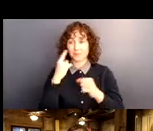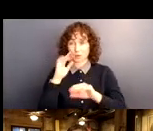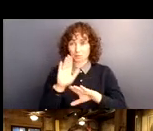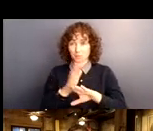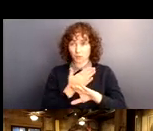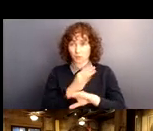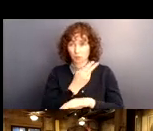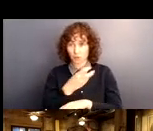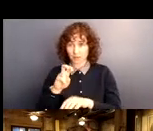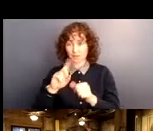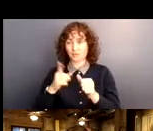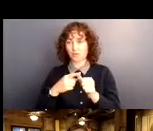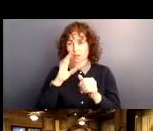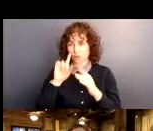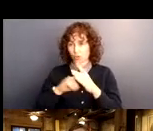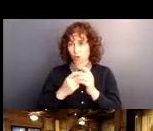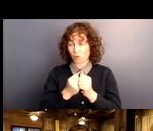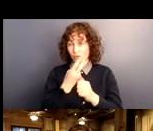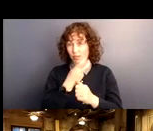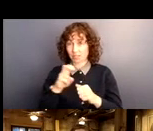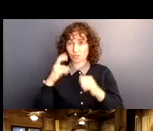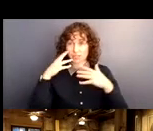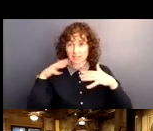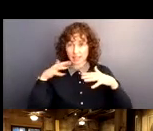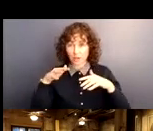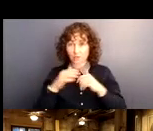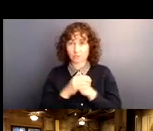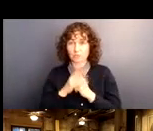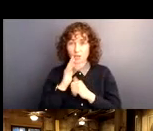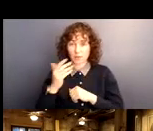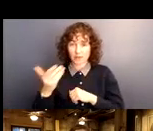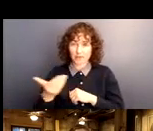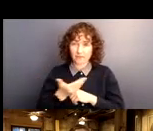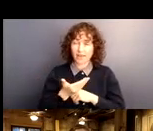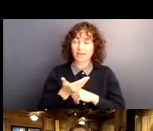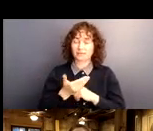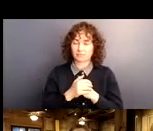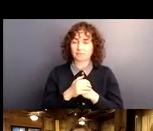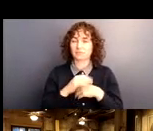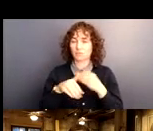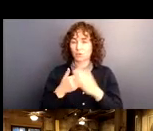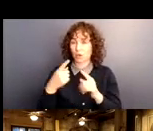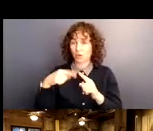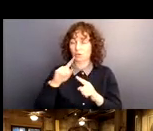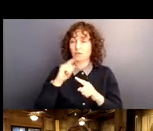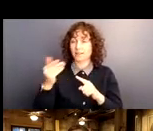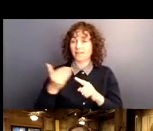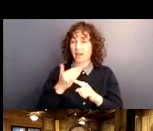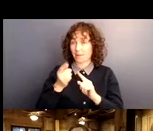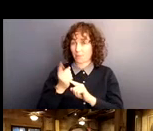I'm first going to begin with a transitional sound to invite everyone into a moment of silence before we go